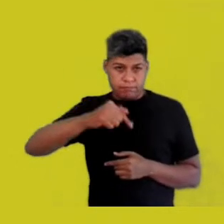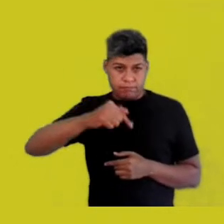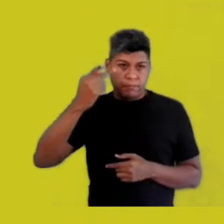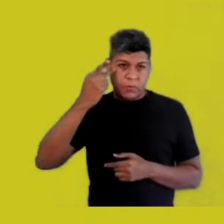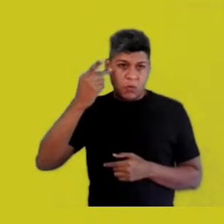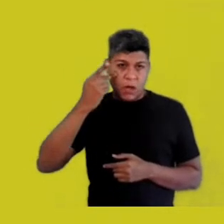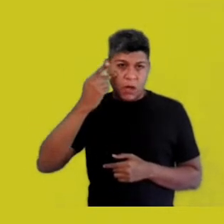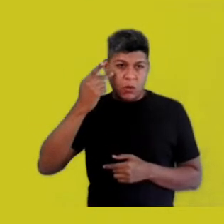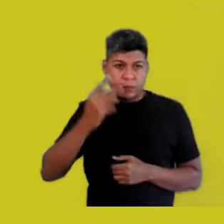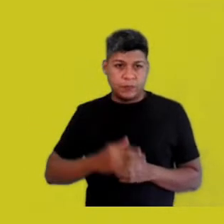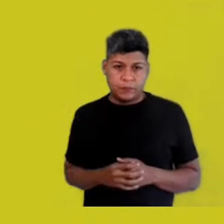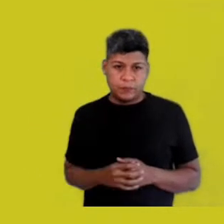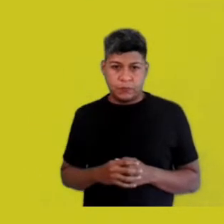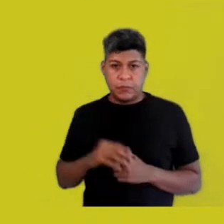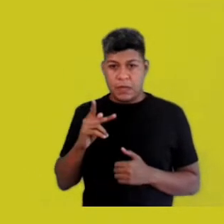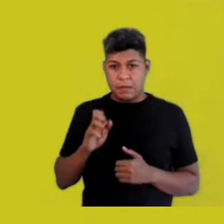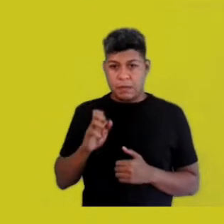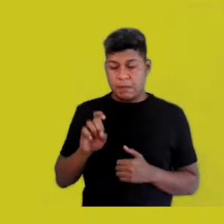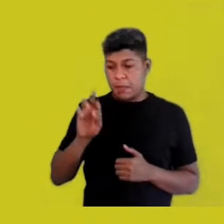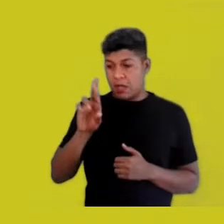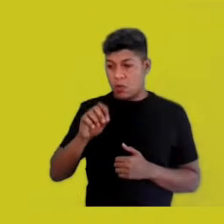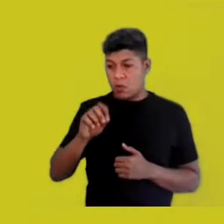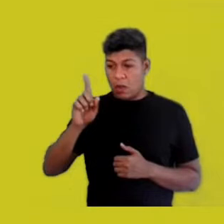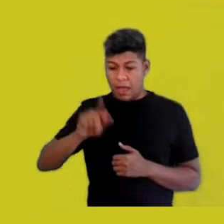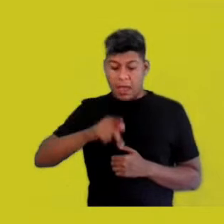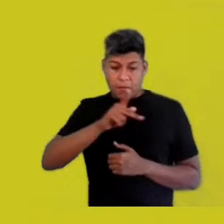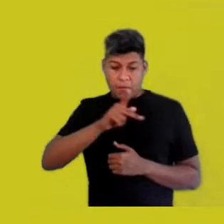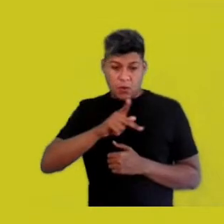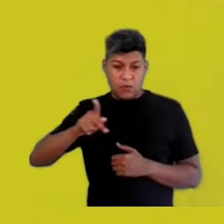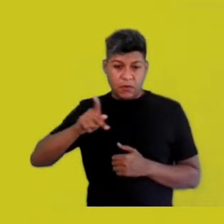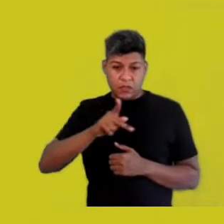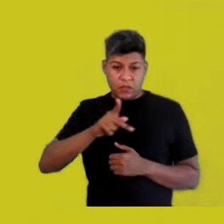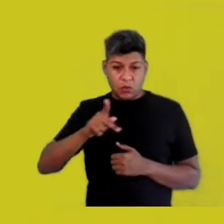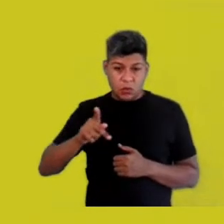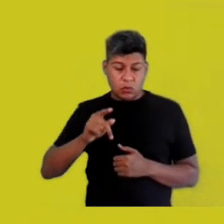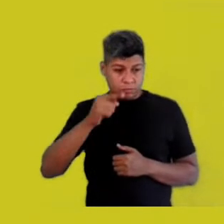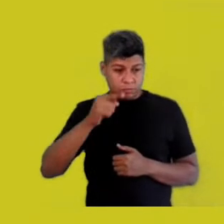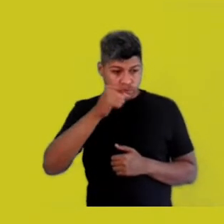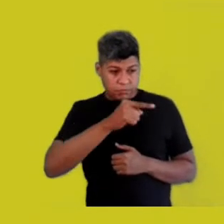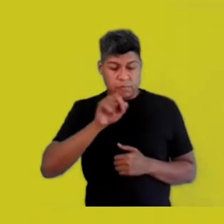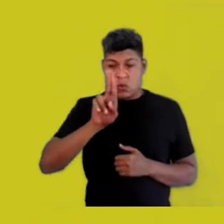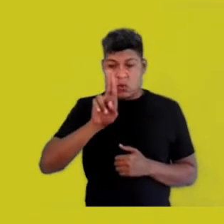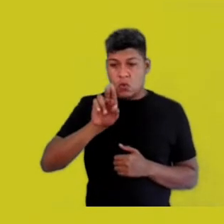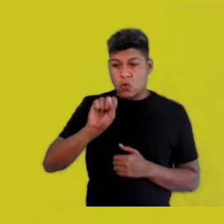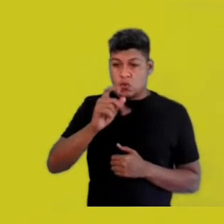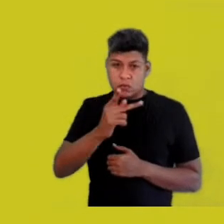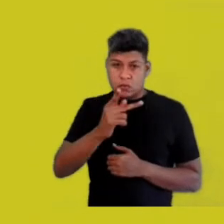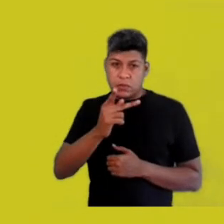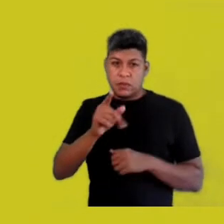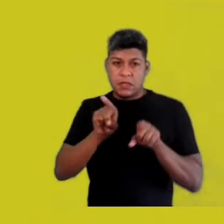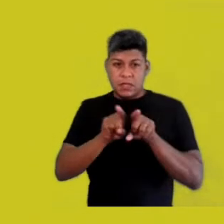Pedro Cesarino is a teacher at USP’s Anthropology Department with a Doctorate in Social Anthropology